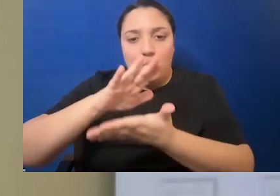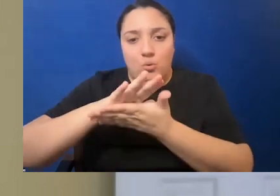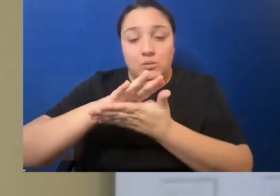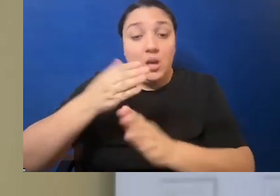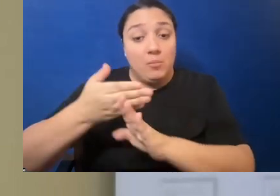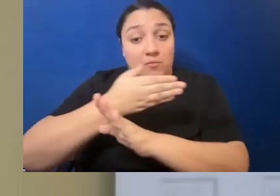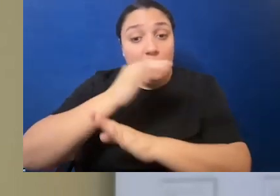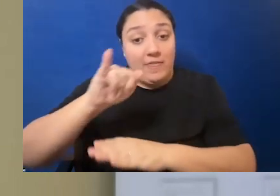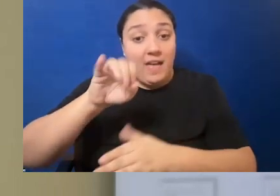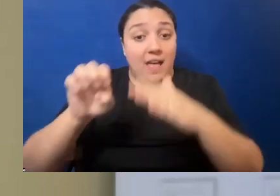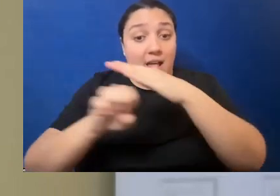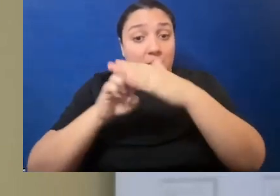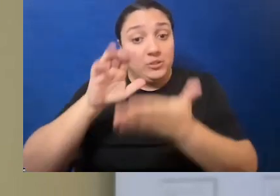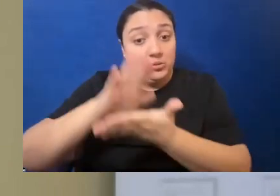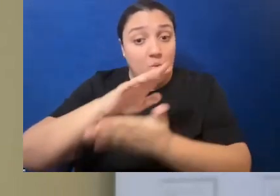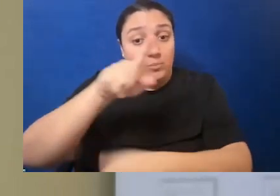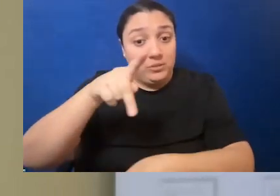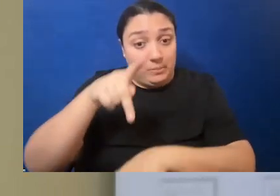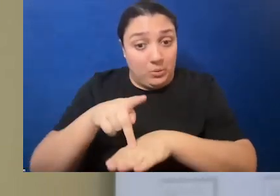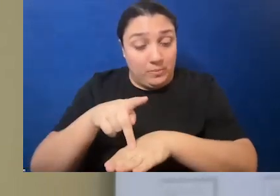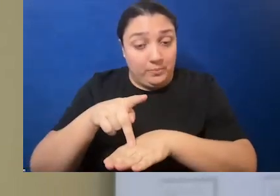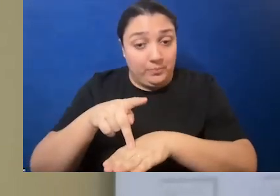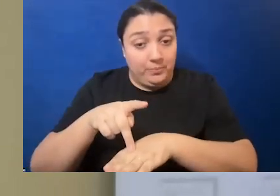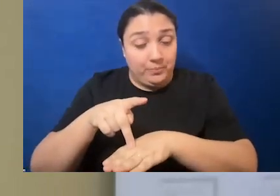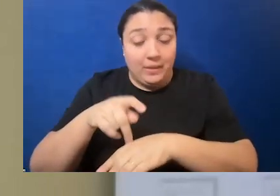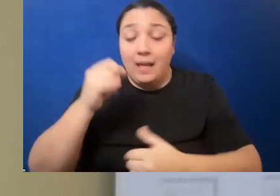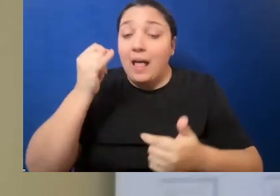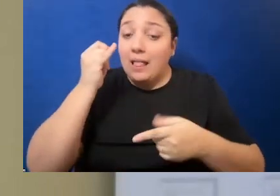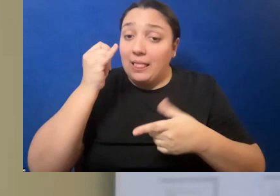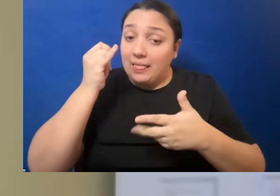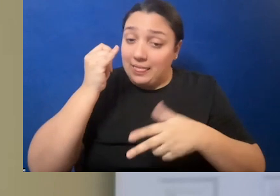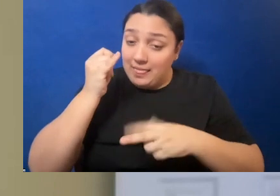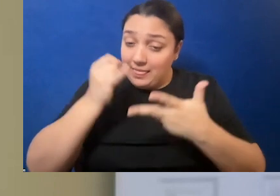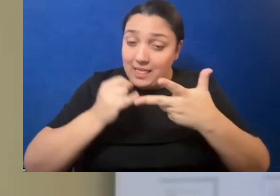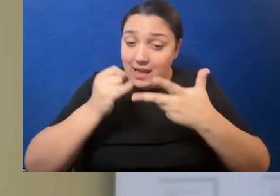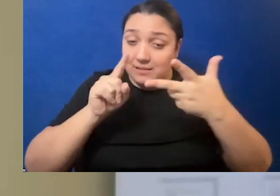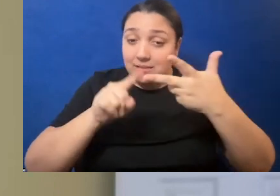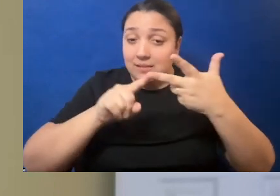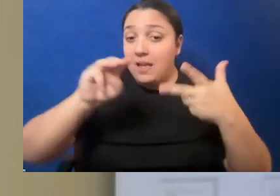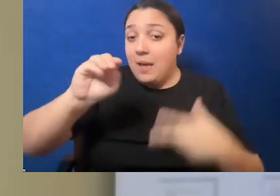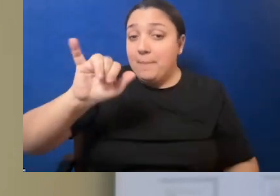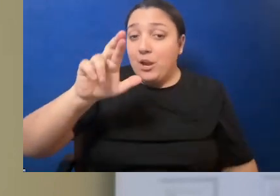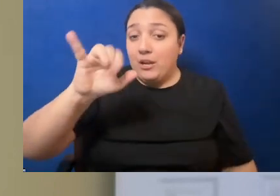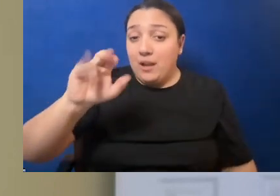AND PRIOR TO THAT A PRINCIPAL. AND LAST BUT NOT LEAST, THE